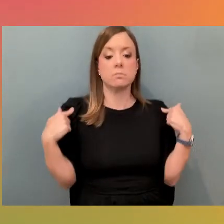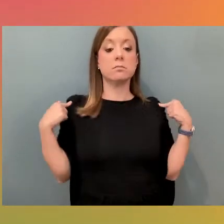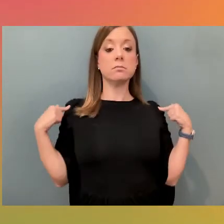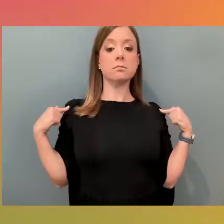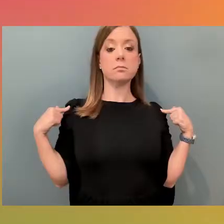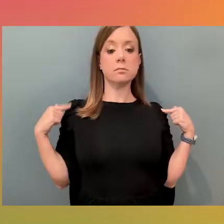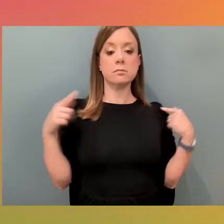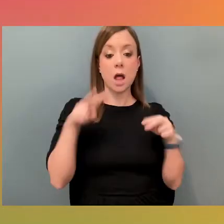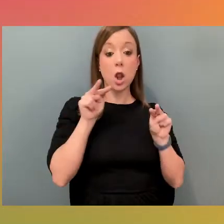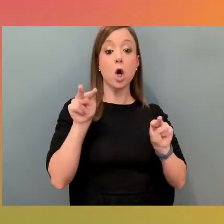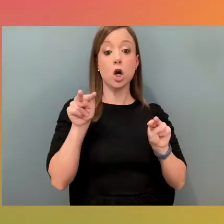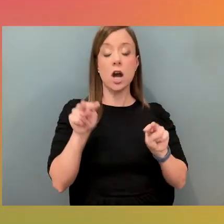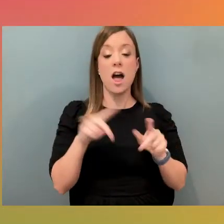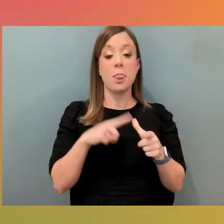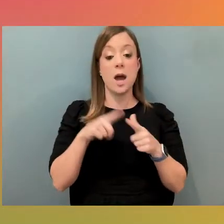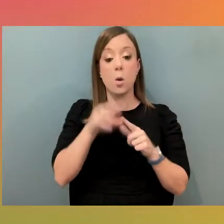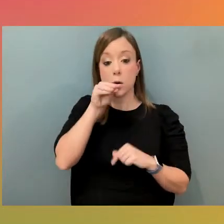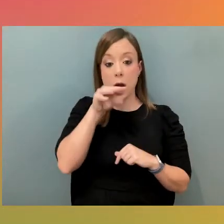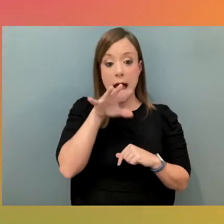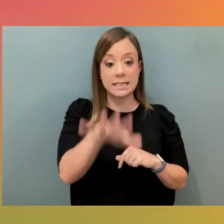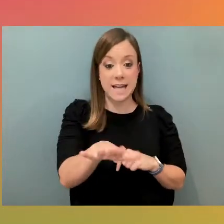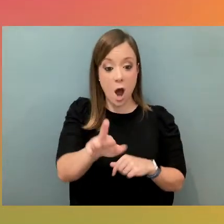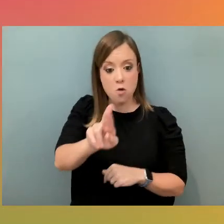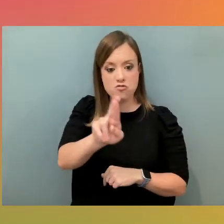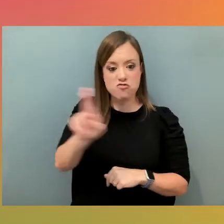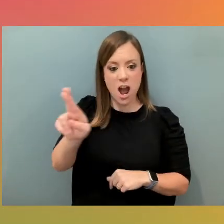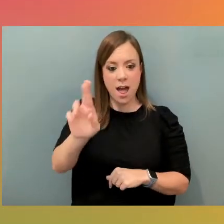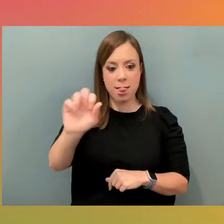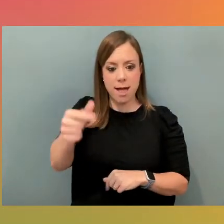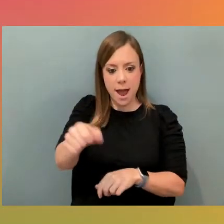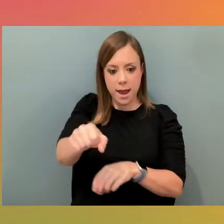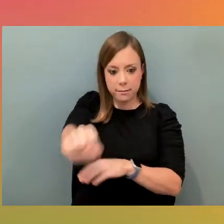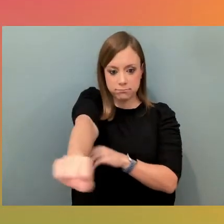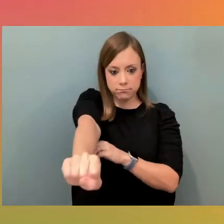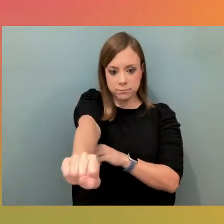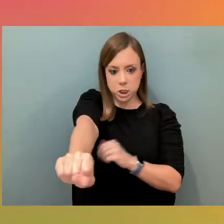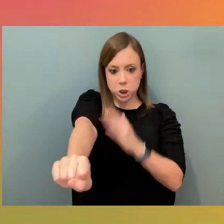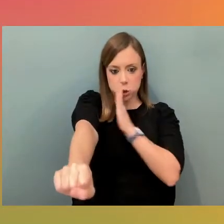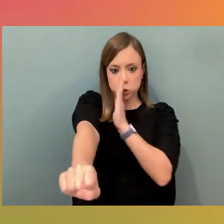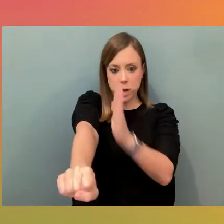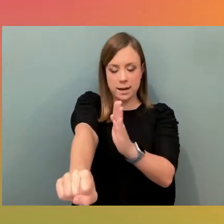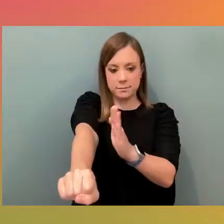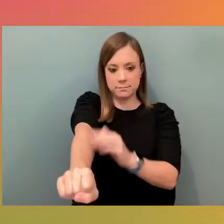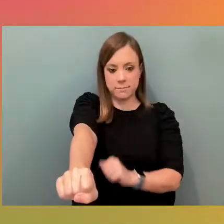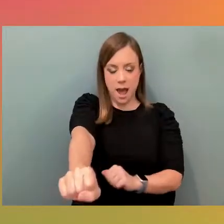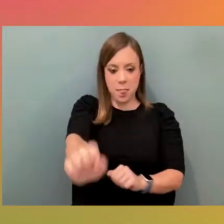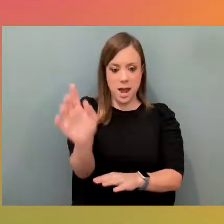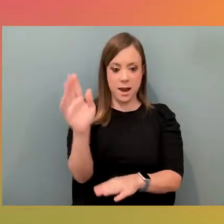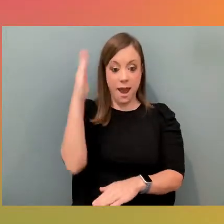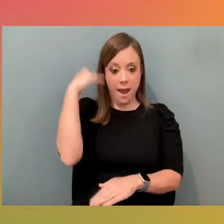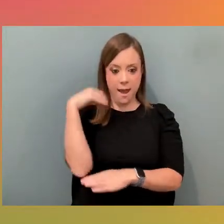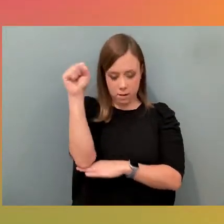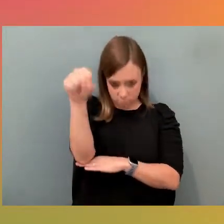SO THINK ABOUT SHOULDER BLADES BACK, LOOK OUT IN FRONT OF YOU. AS YOU EXHALE, EXTEND THE RIGHT LEG ANY AMOUNT RELAX THE HEAD